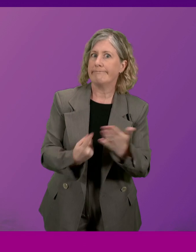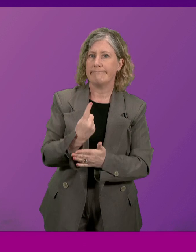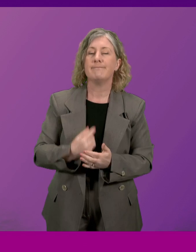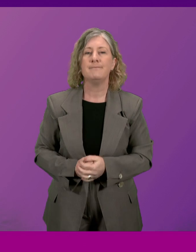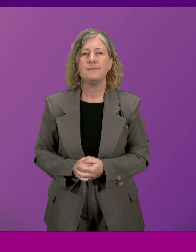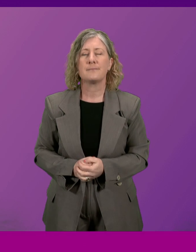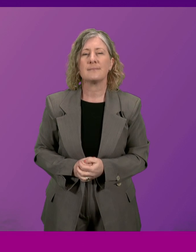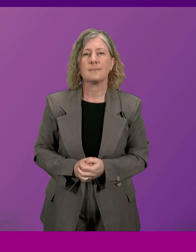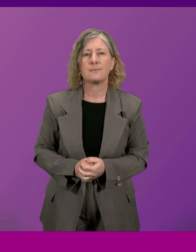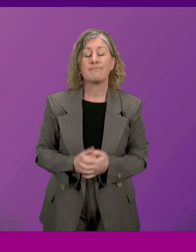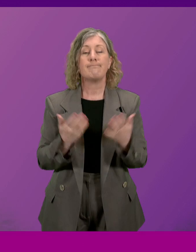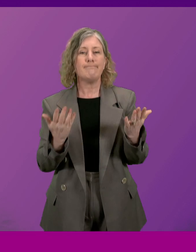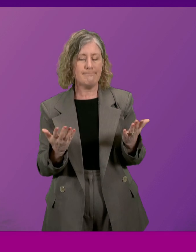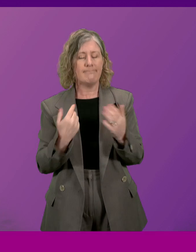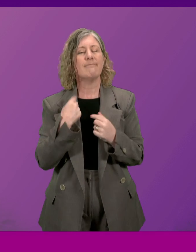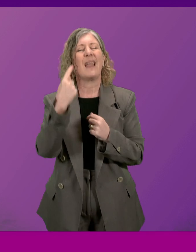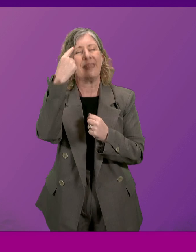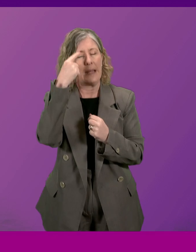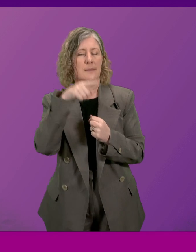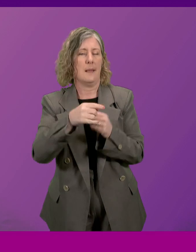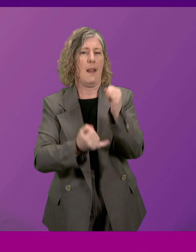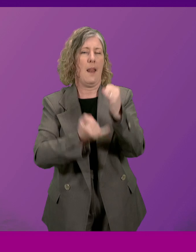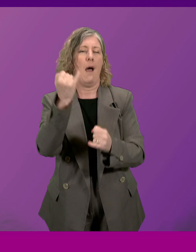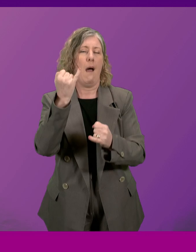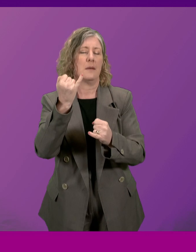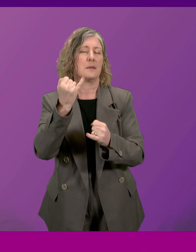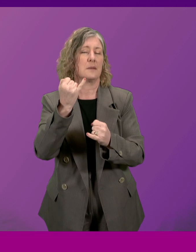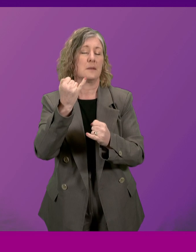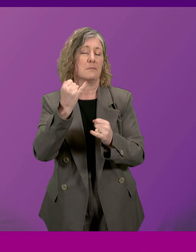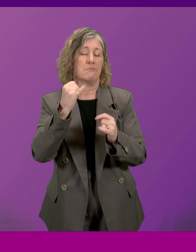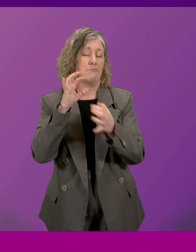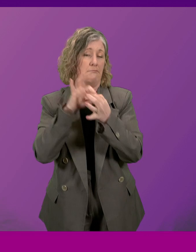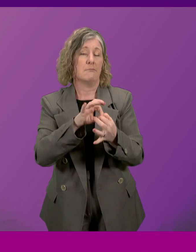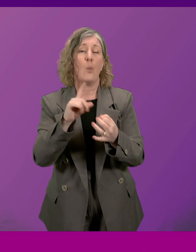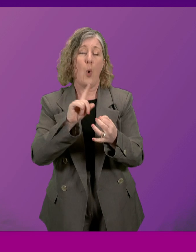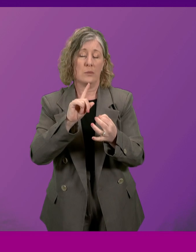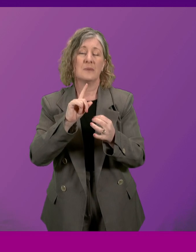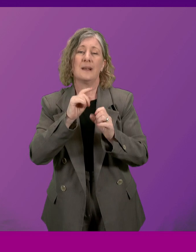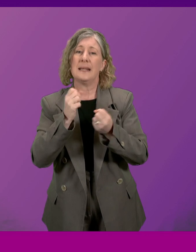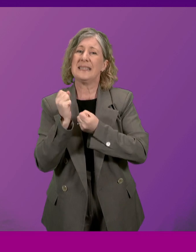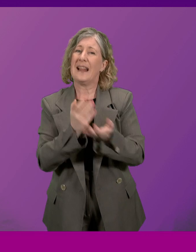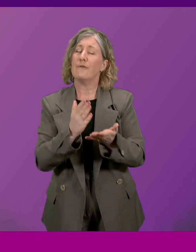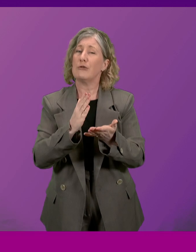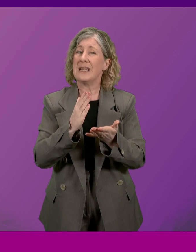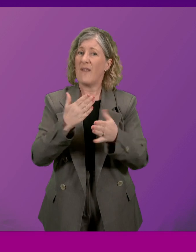That will come down to the delivery of actions, and the Government is focused on getting on with those things.